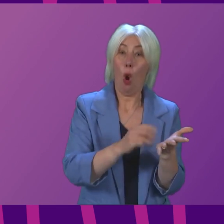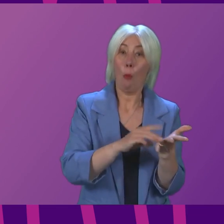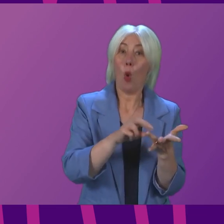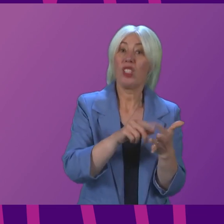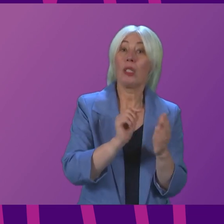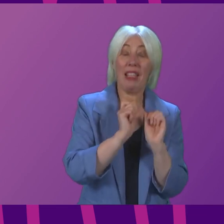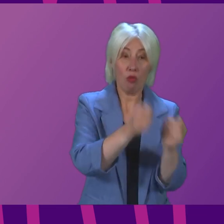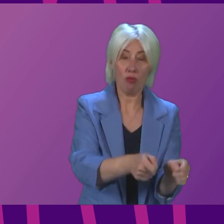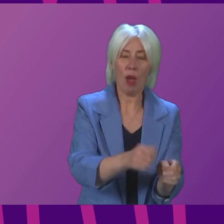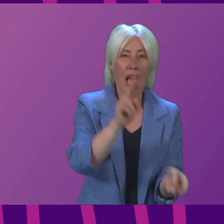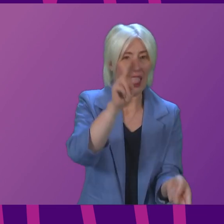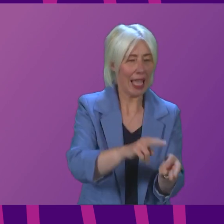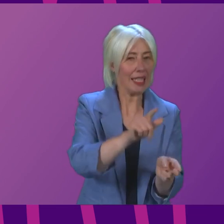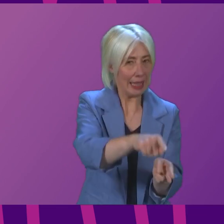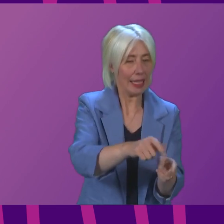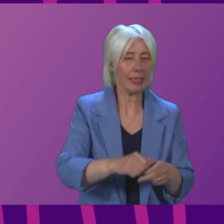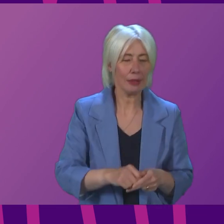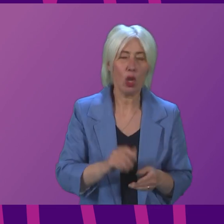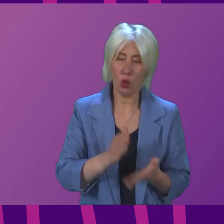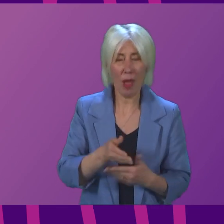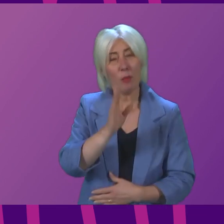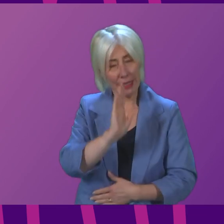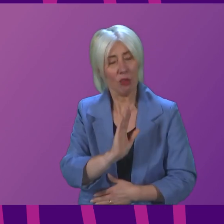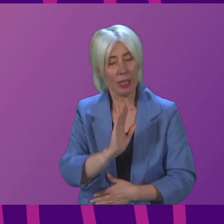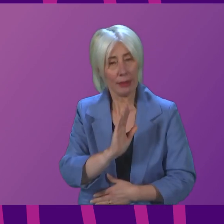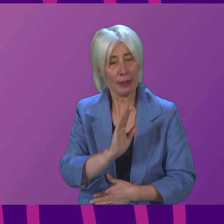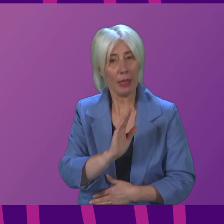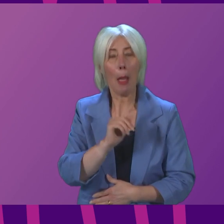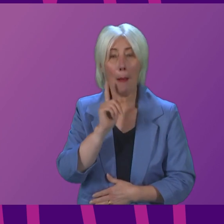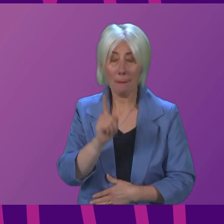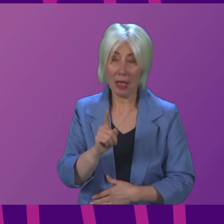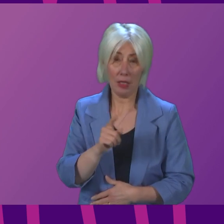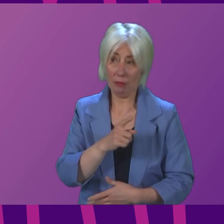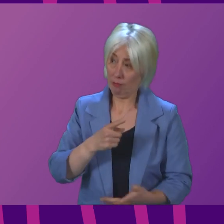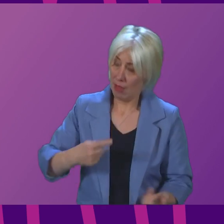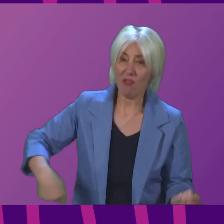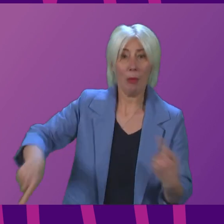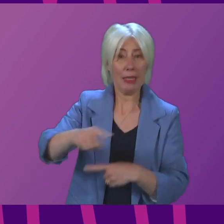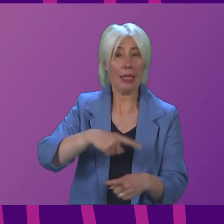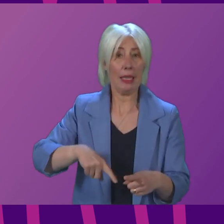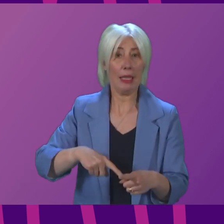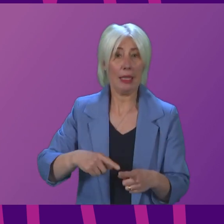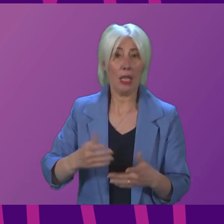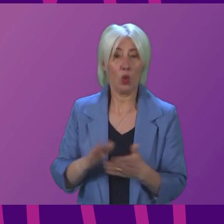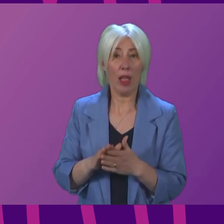We must take these issues seriously, but we owe it to everybody also to treat these issues